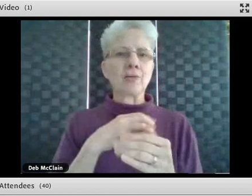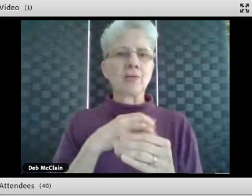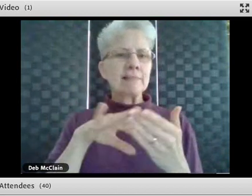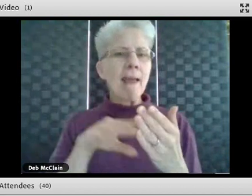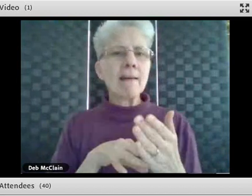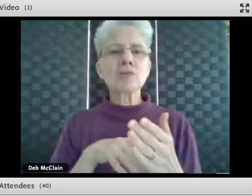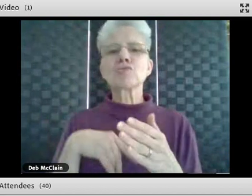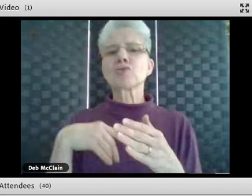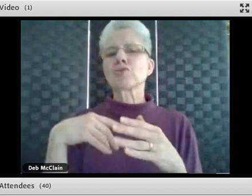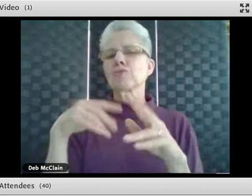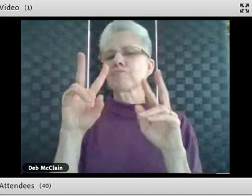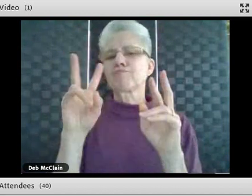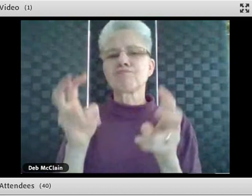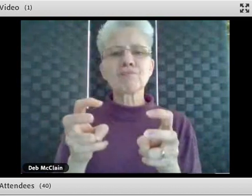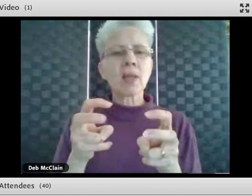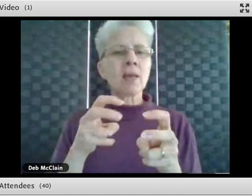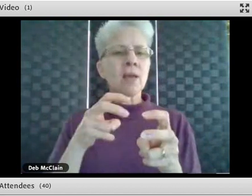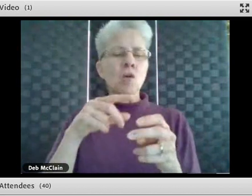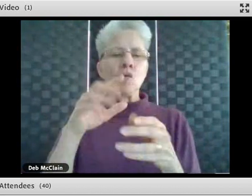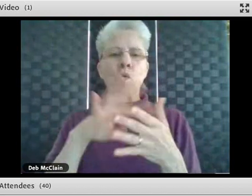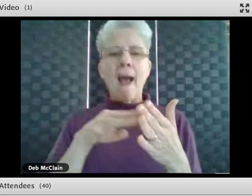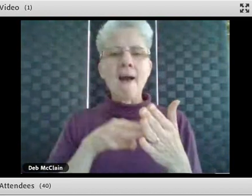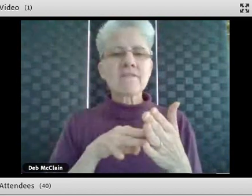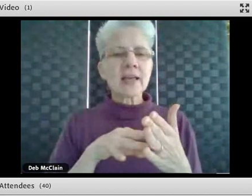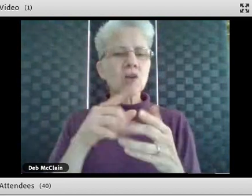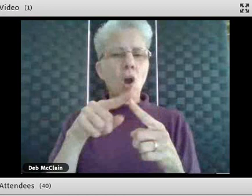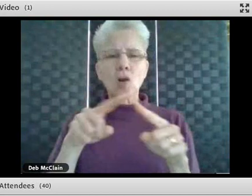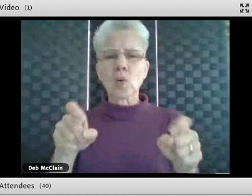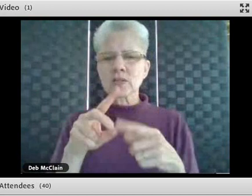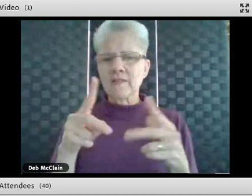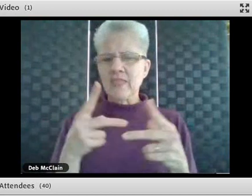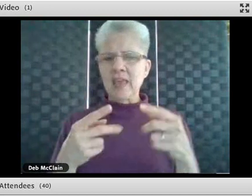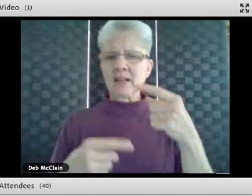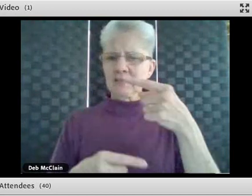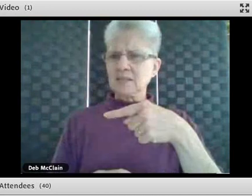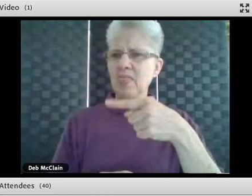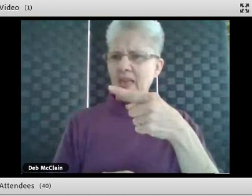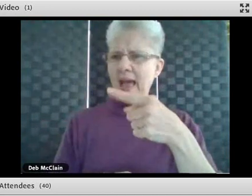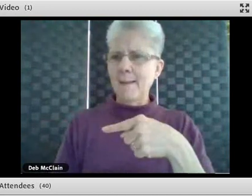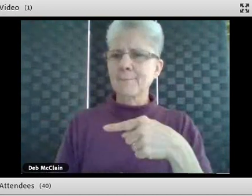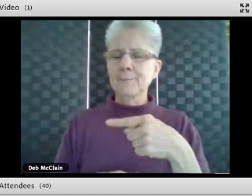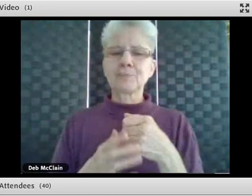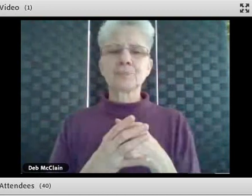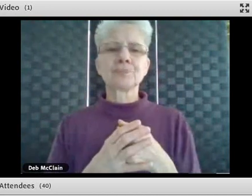the genre form terms, all sorts of good stuff, right? So, lots of good stuff there.